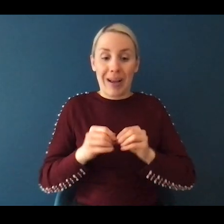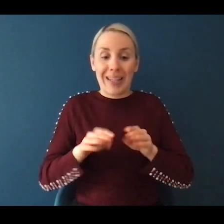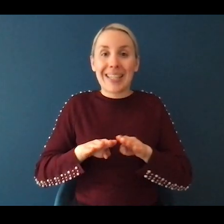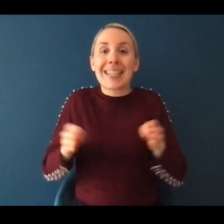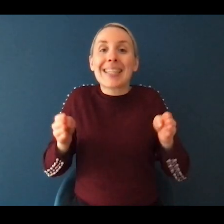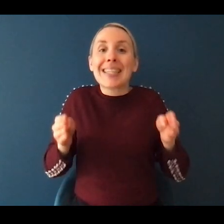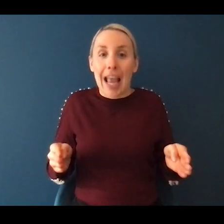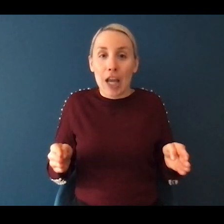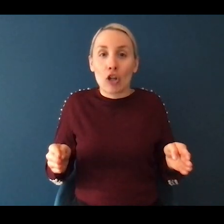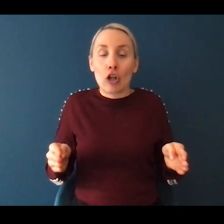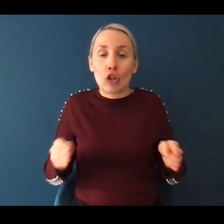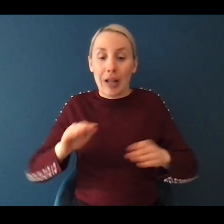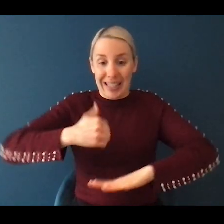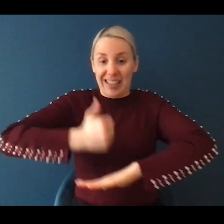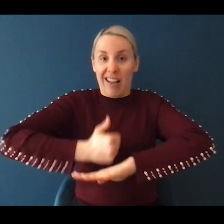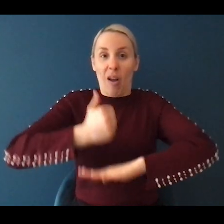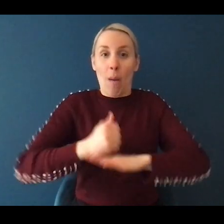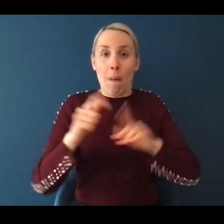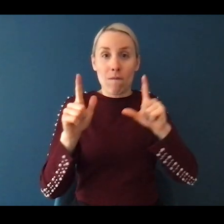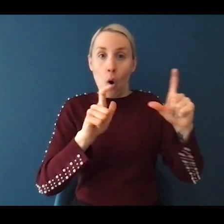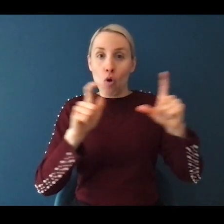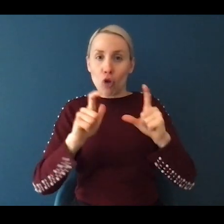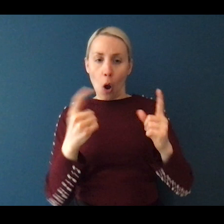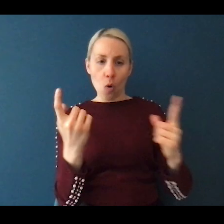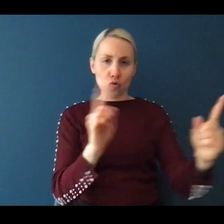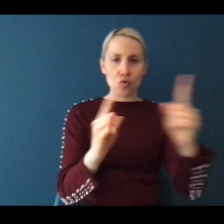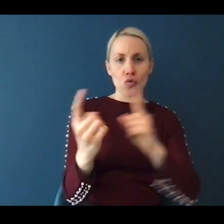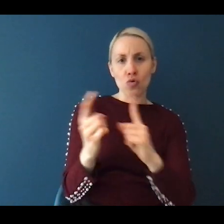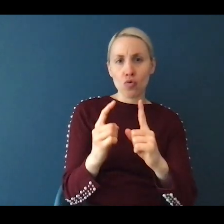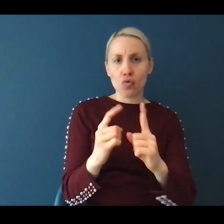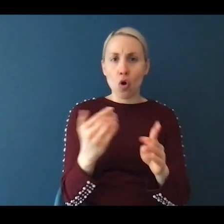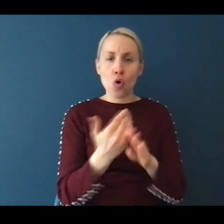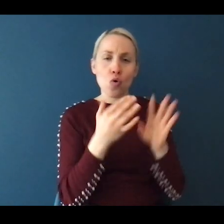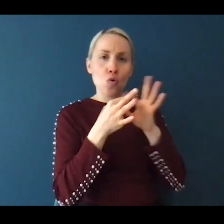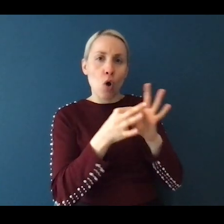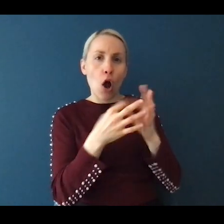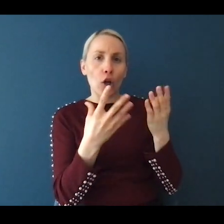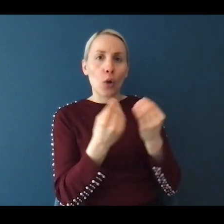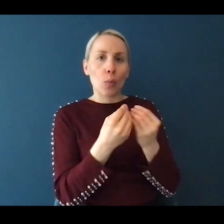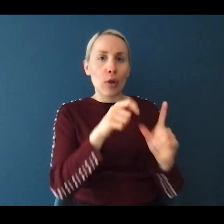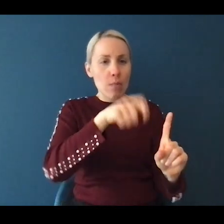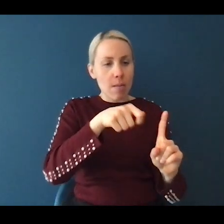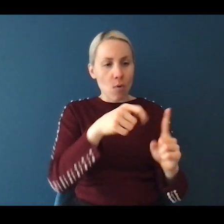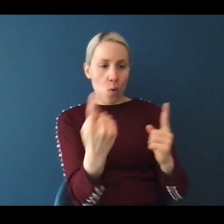done before started really working with the sitters in planning some of the shoots where